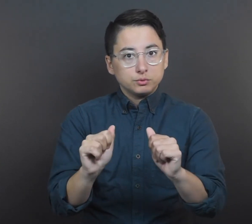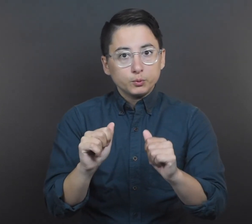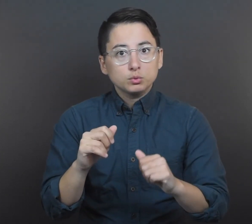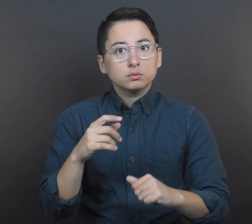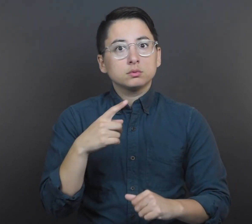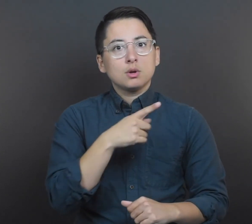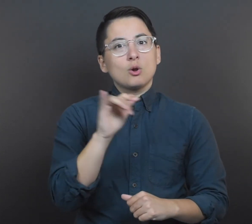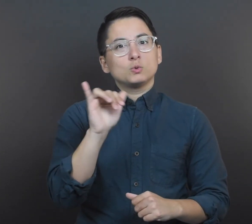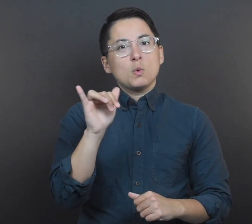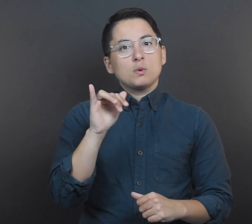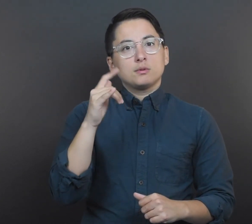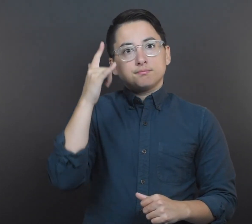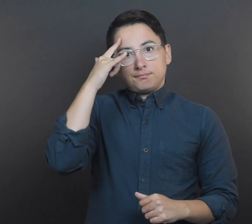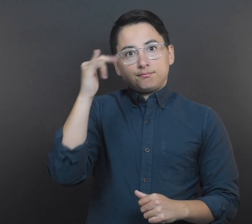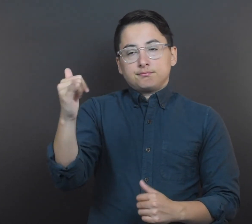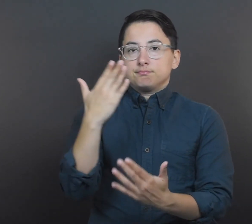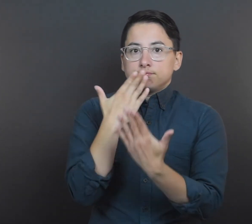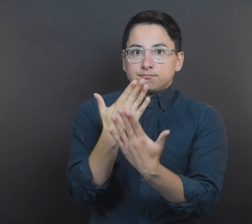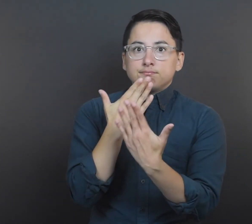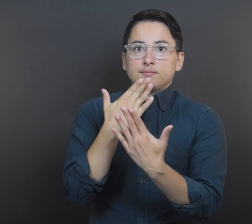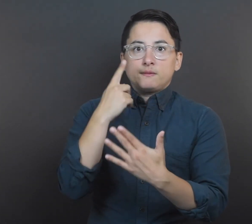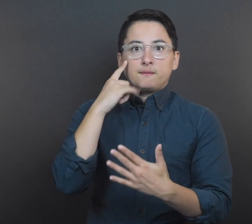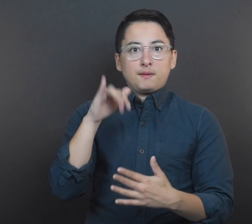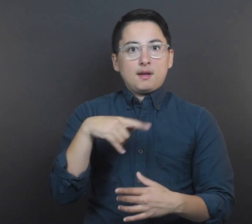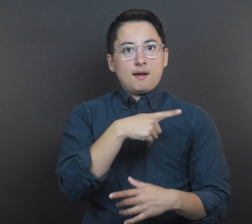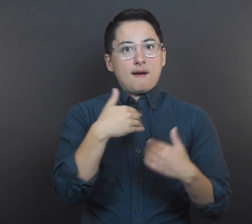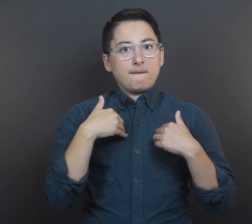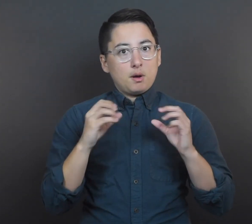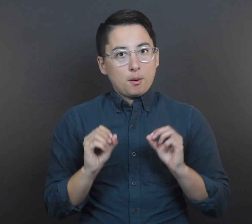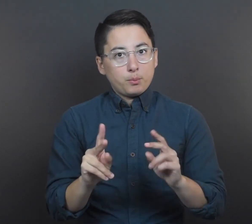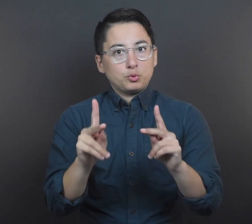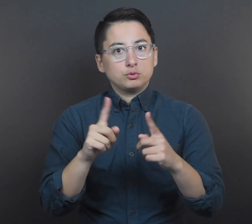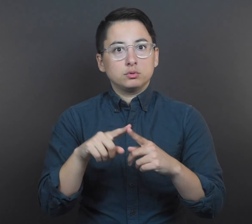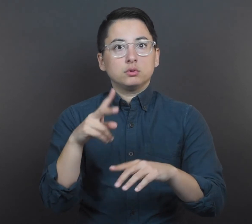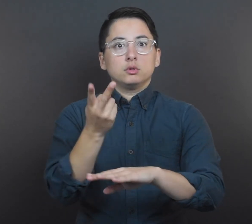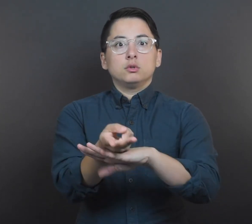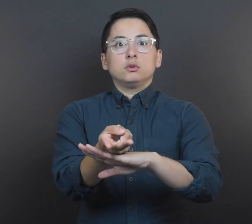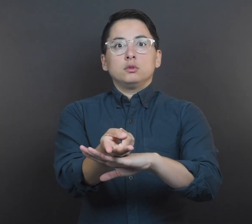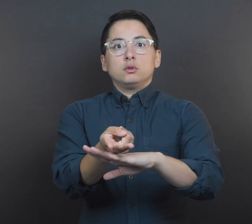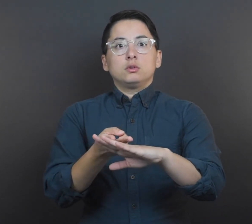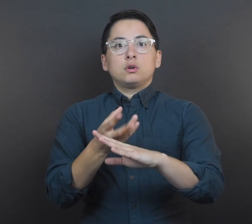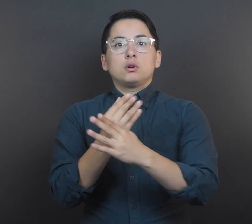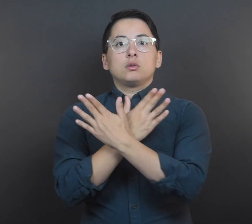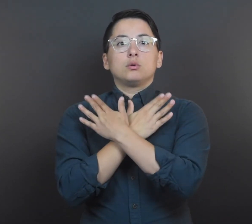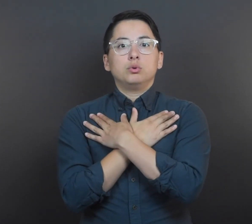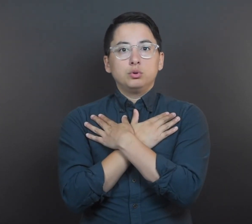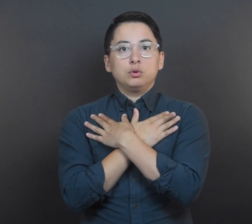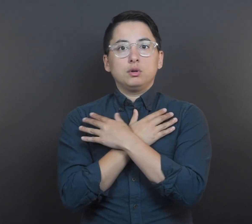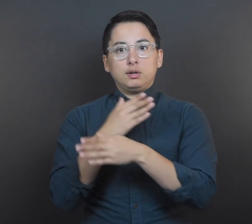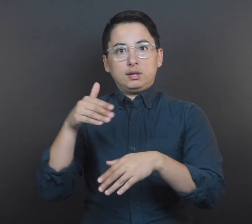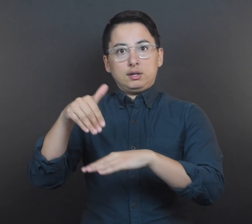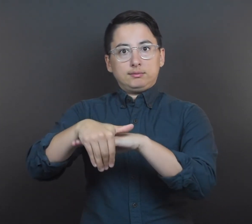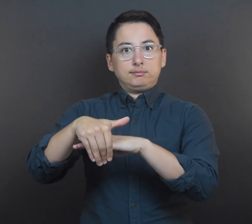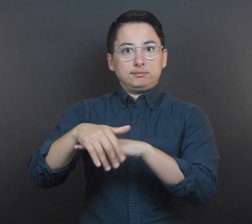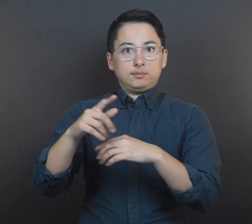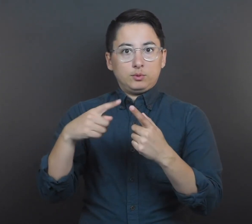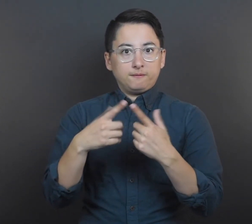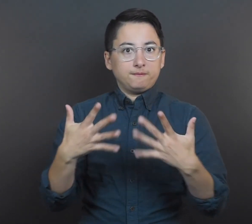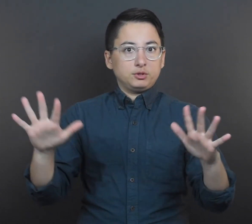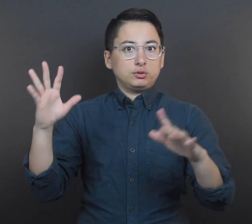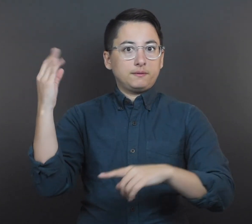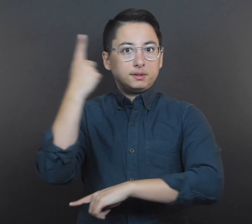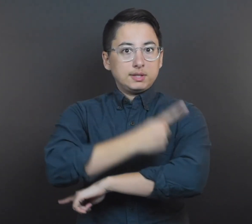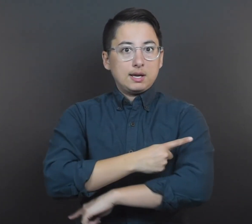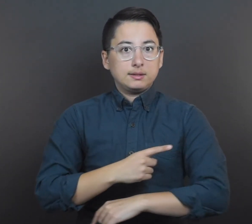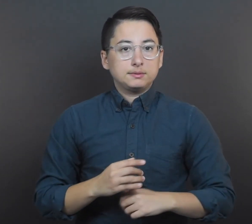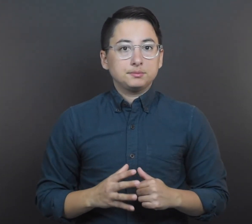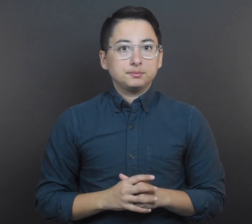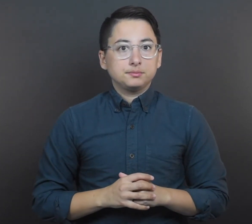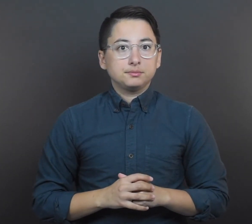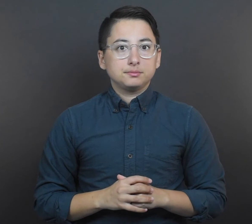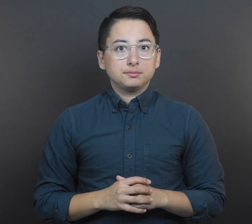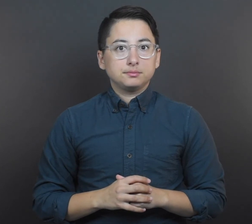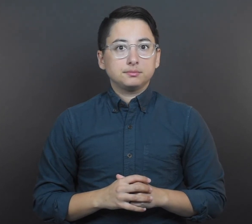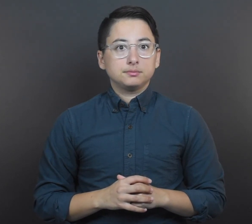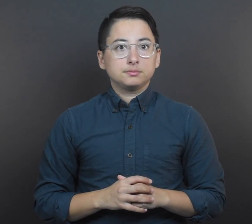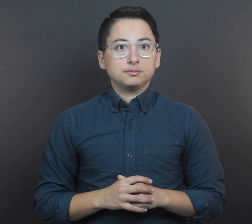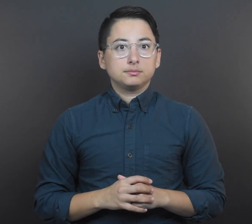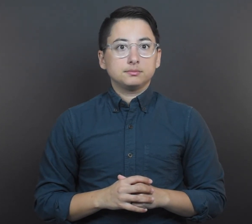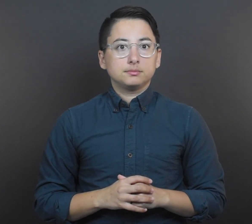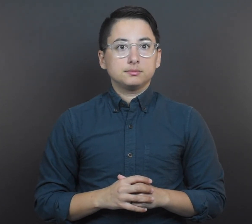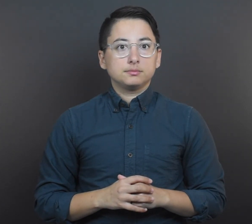Mabel expects to complete her PMP certification soon, where she can learn to be project manager